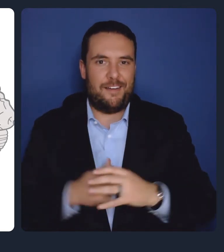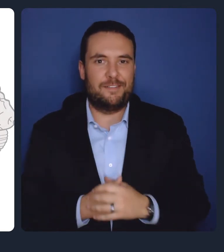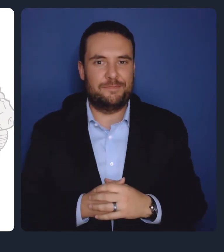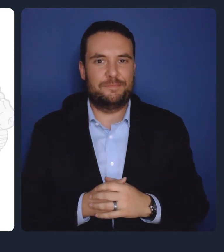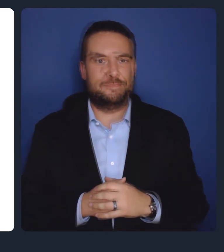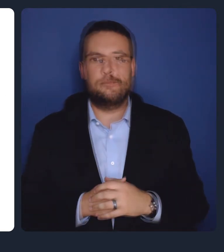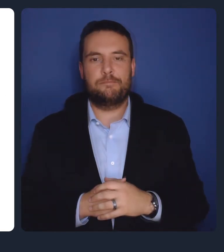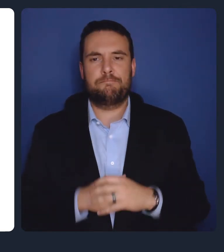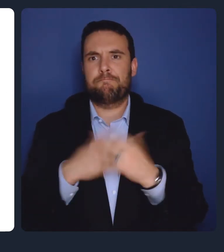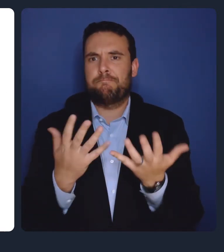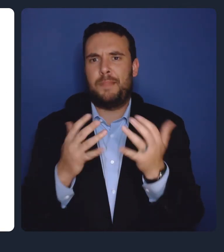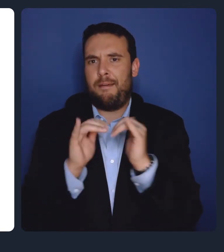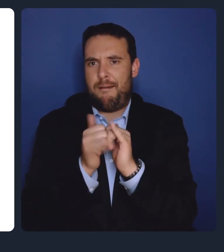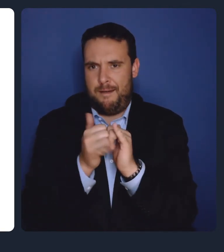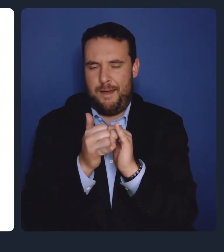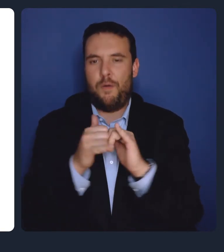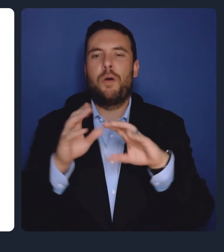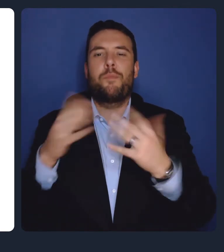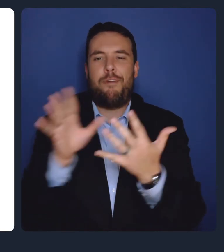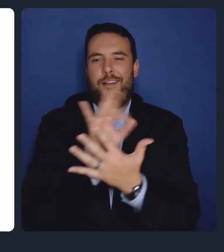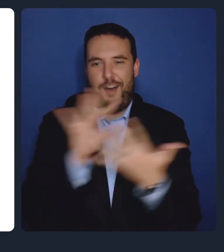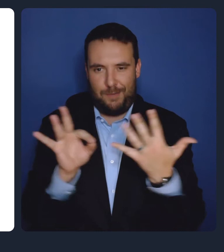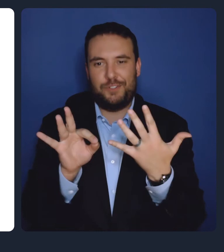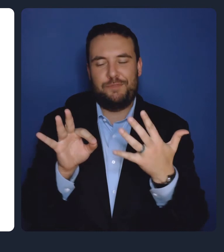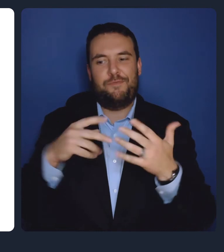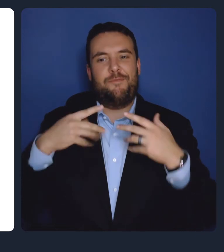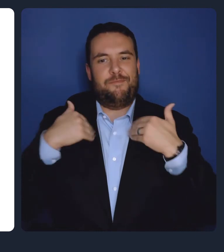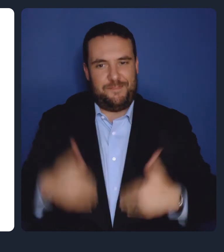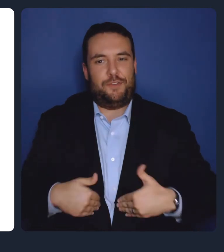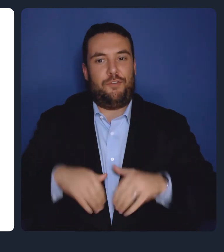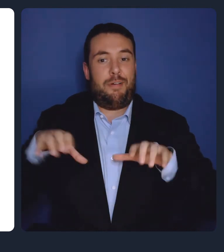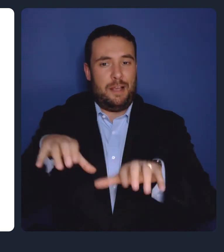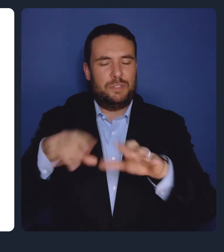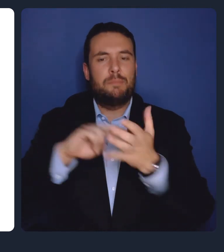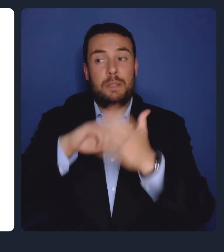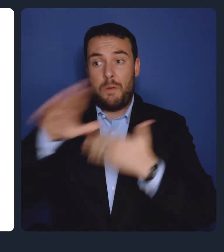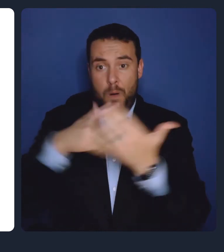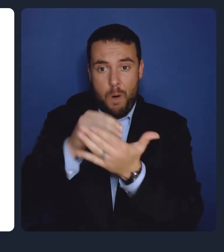We can do that by providing options for physical action meaning that every learner physically has a way to respond.